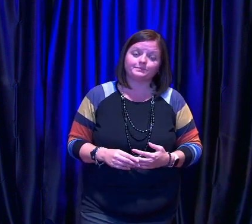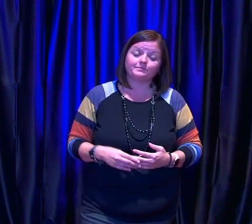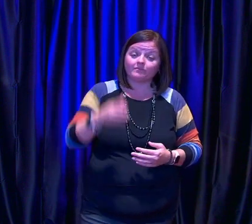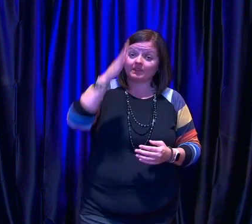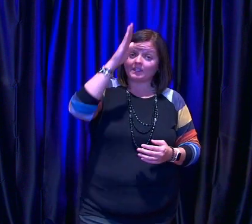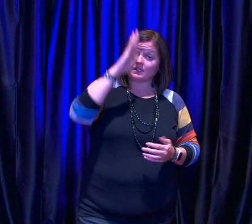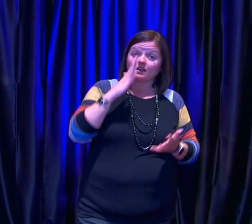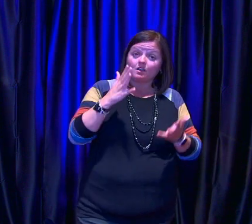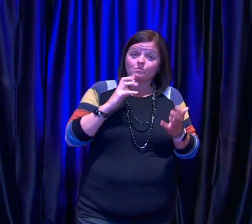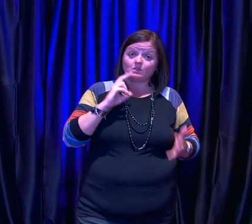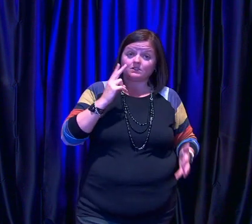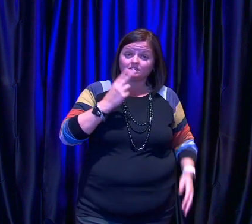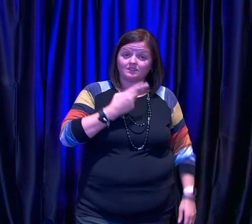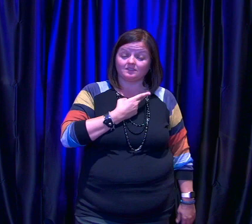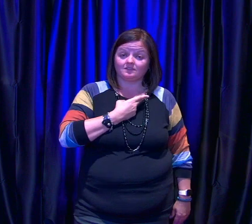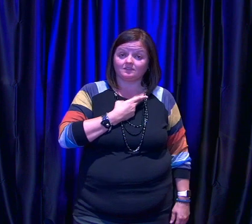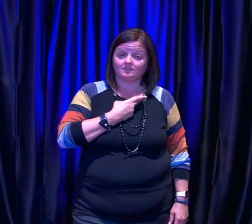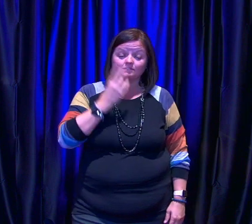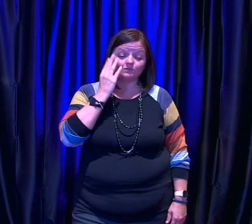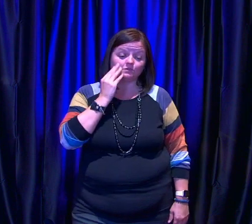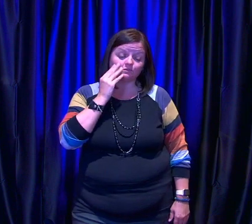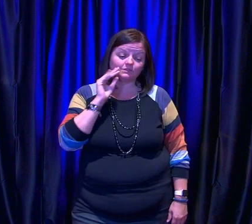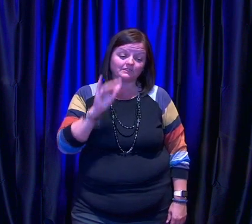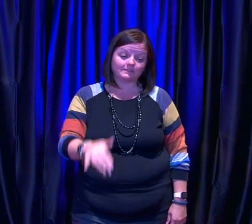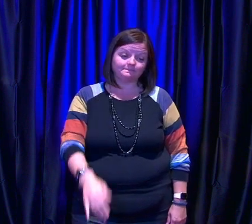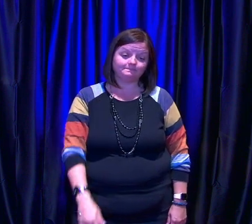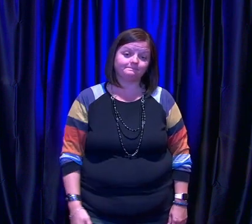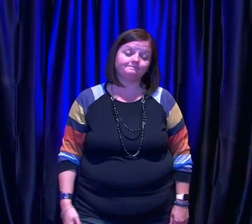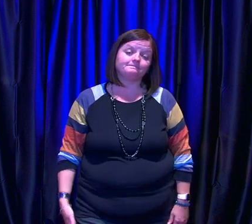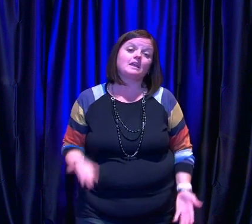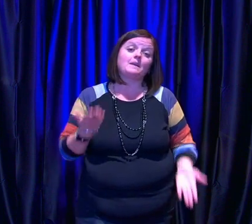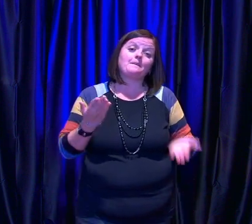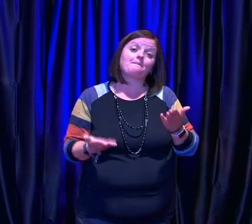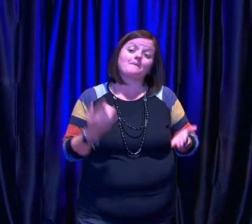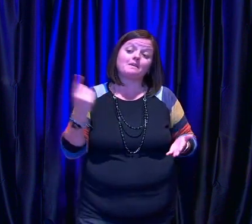wants us to experience that now maybe someone else will say